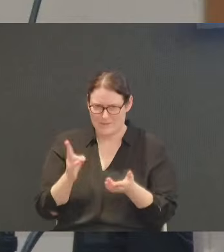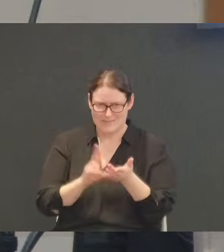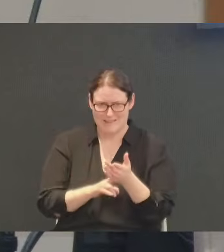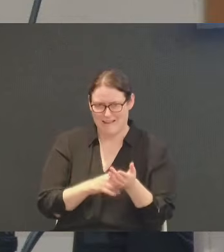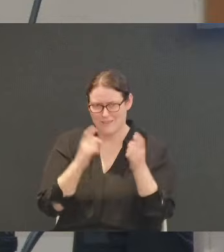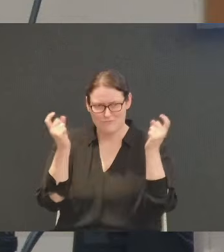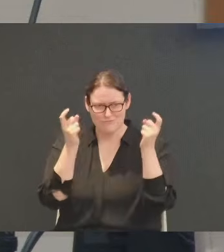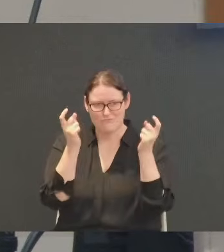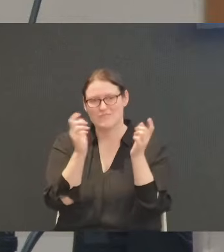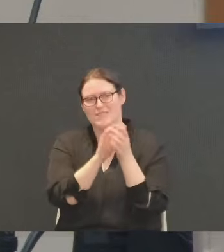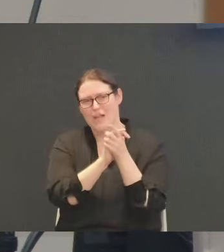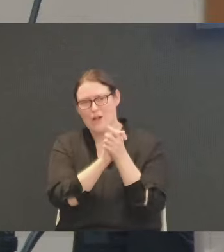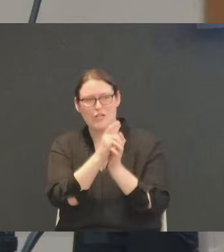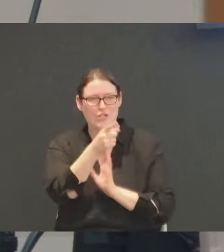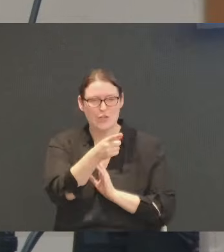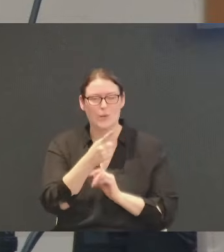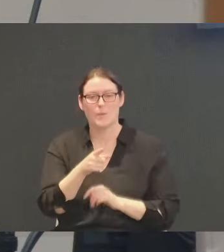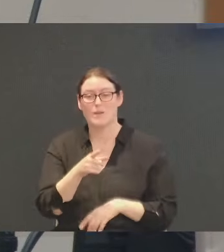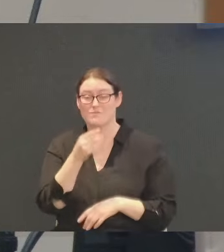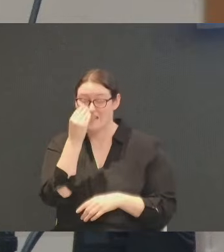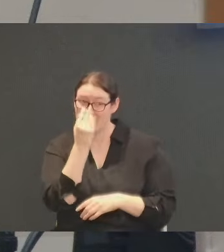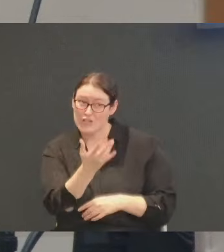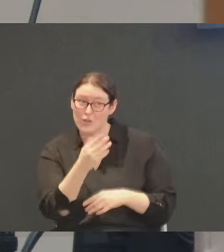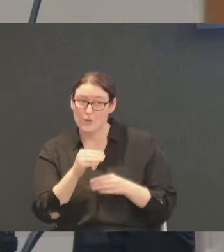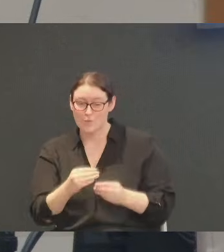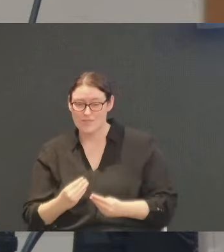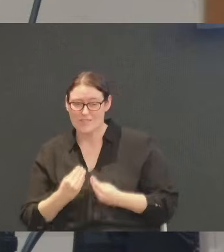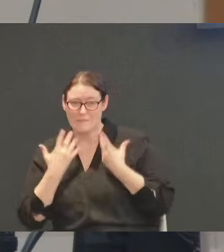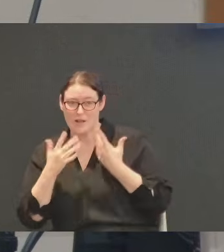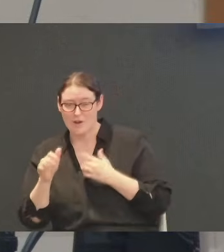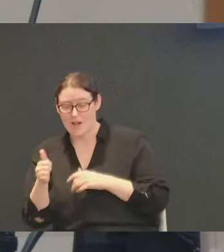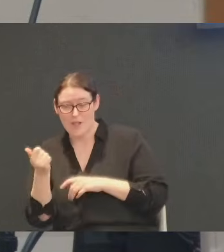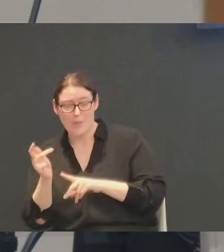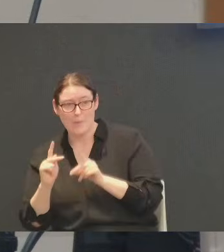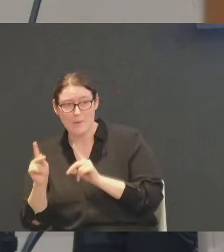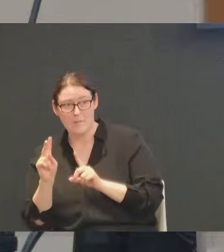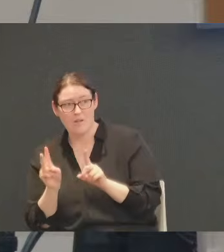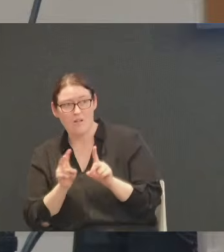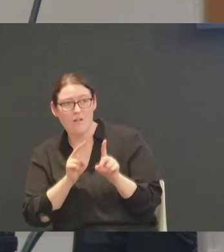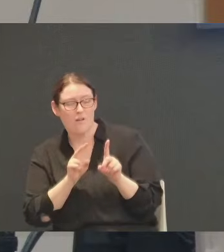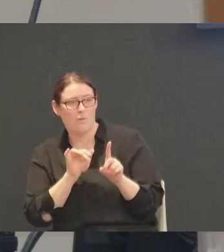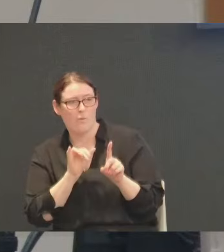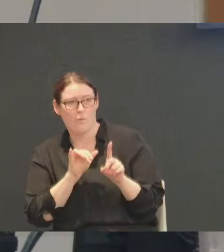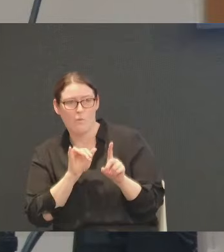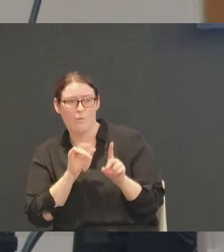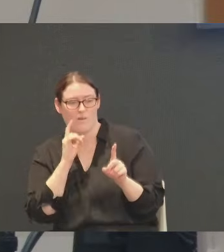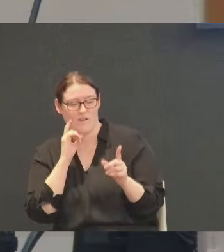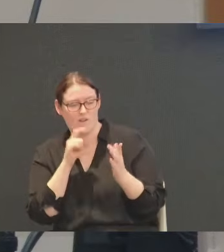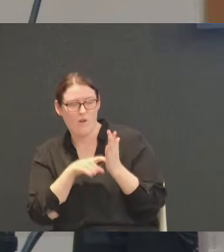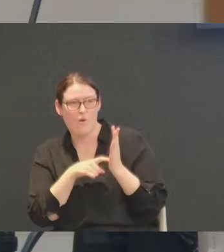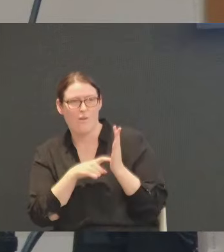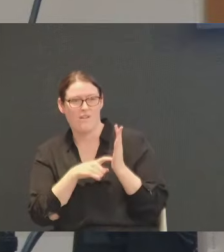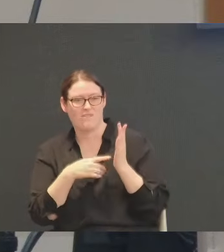but just know that you're inspiring so many other people. They look at you and they say they can